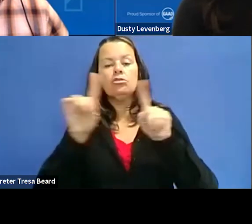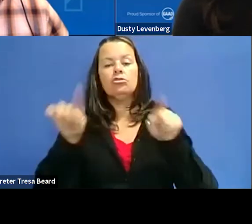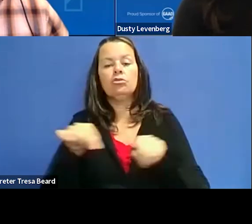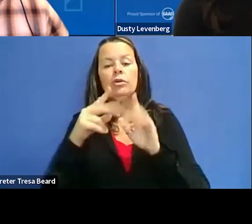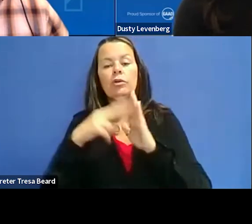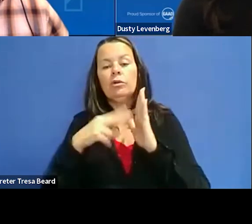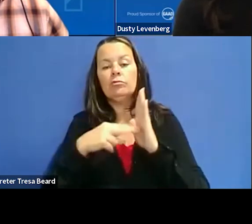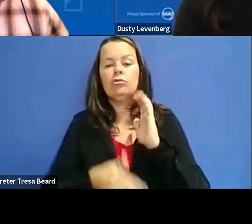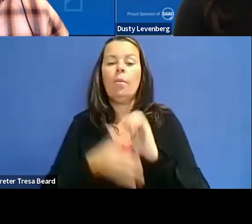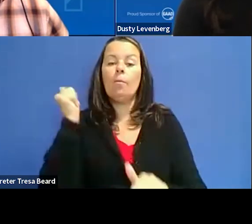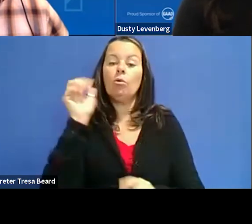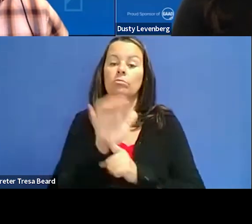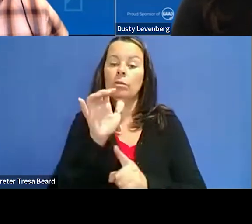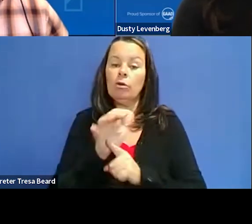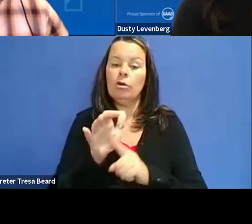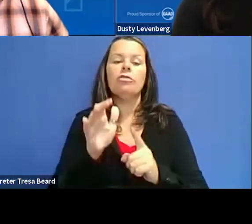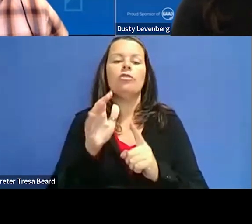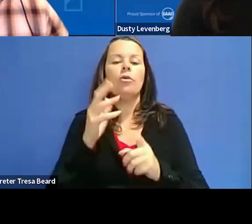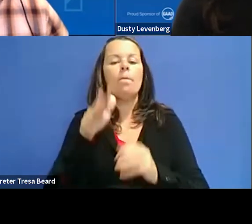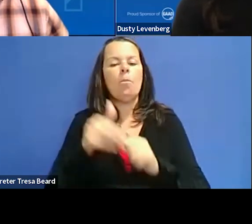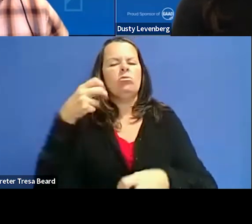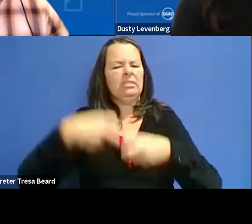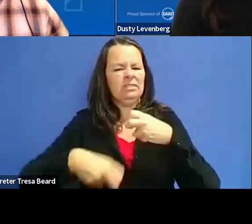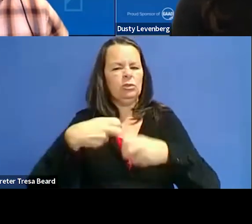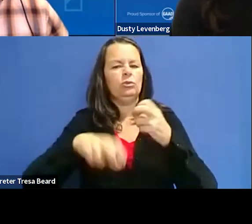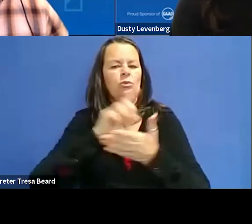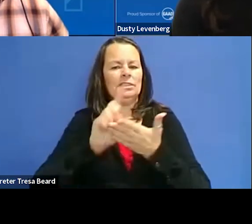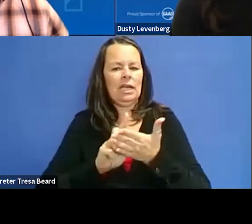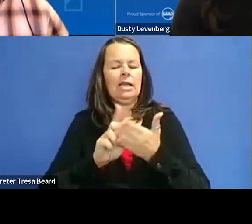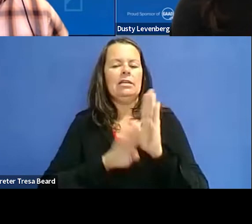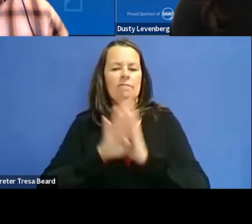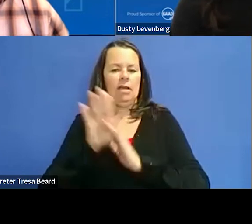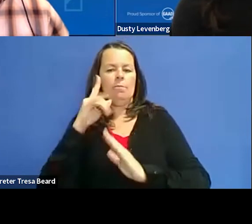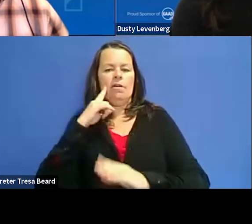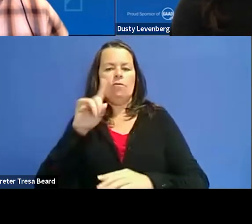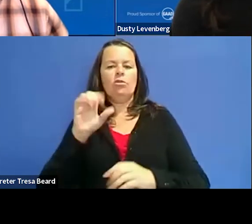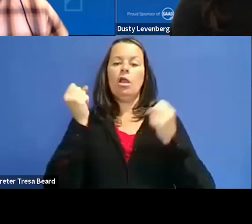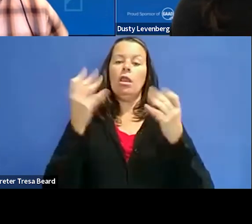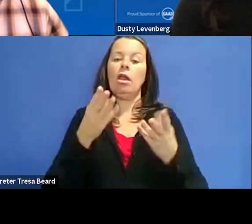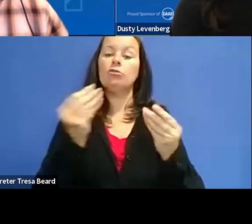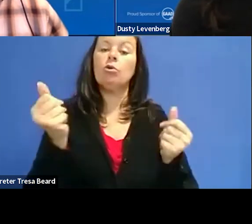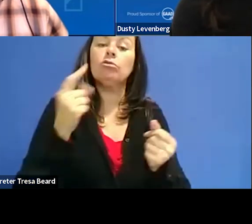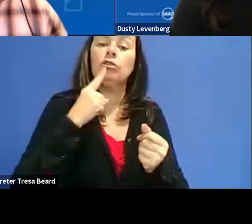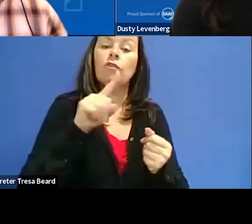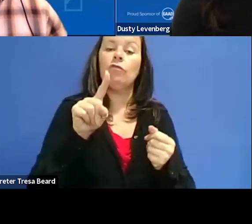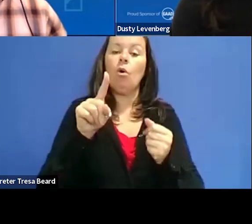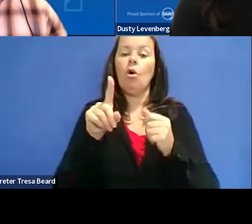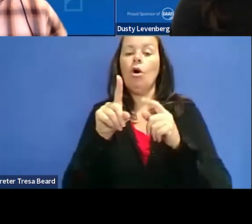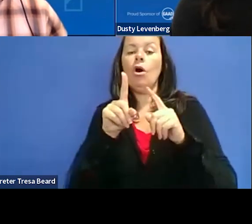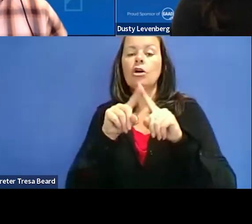difficult to design and develop for. So a lot of the solutions for screen readers, not all of them but a